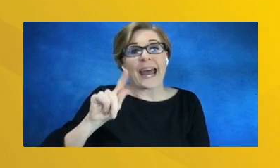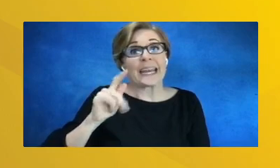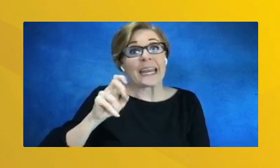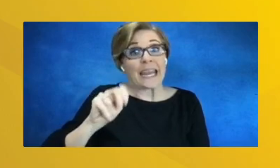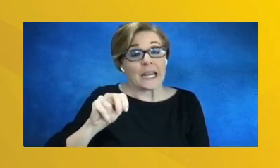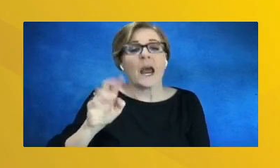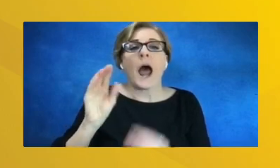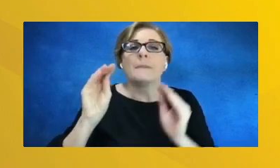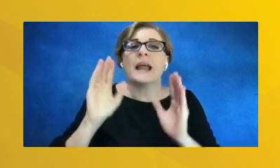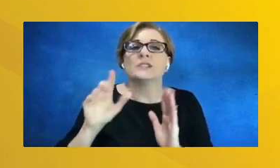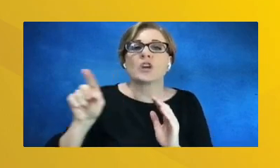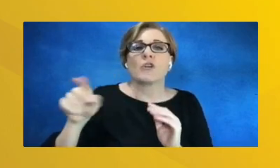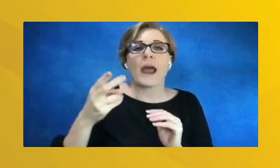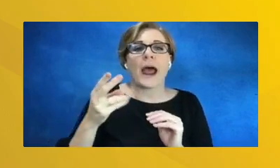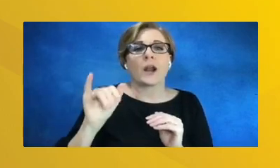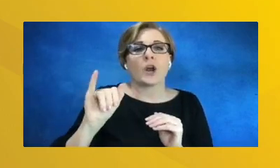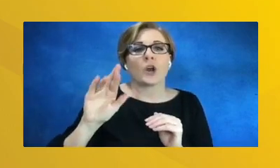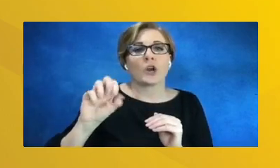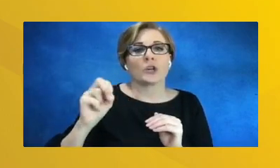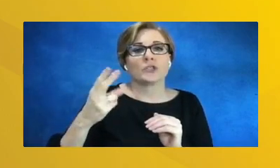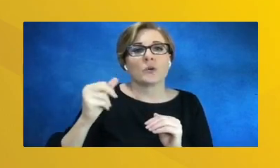And it's a delight to be here with all of you today.